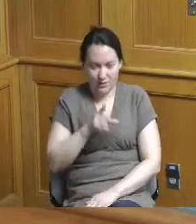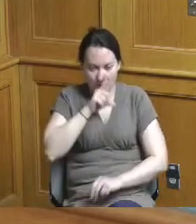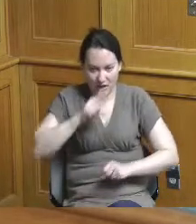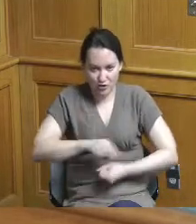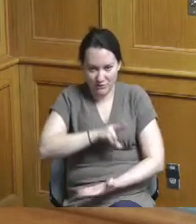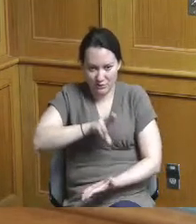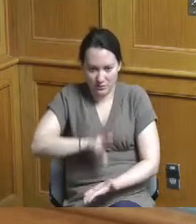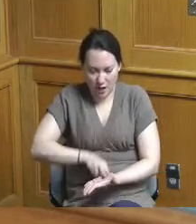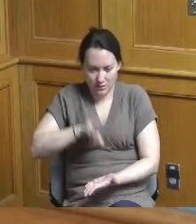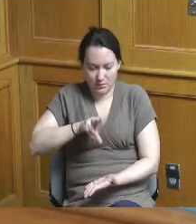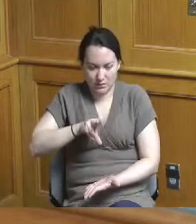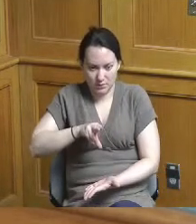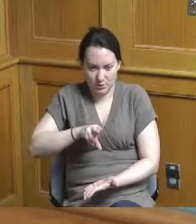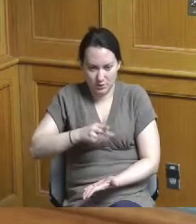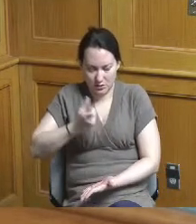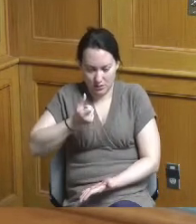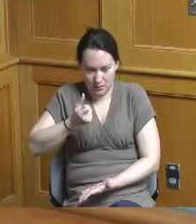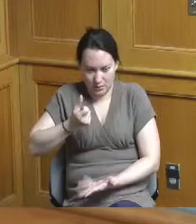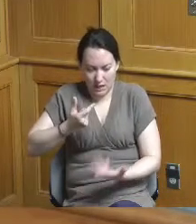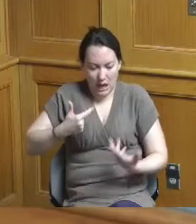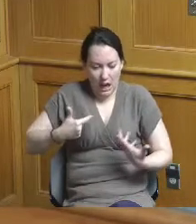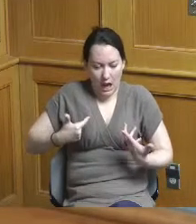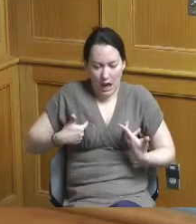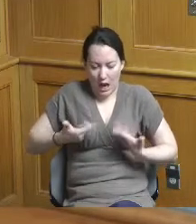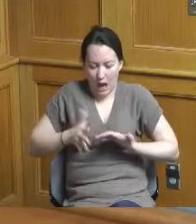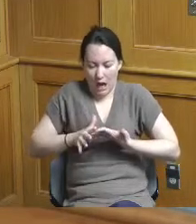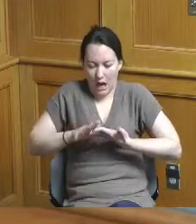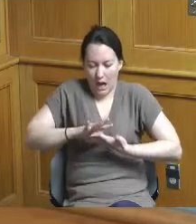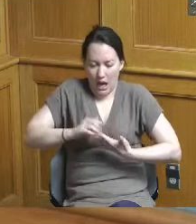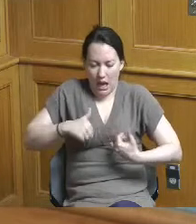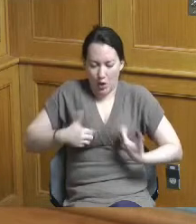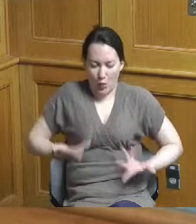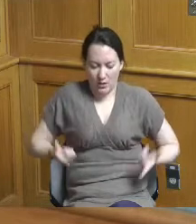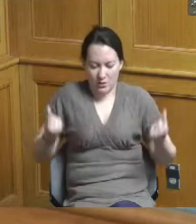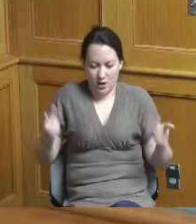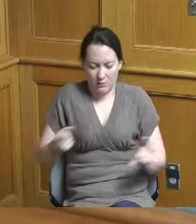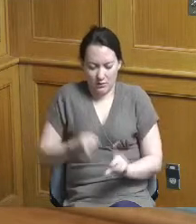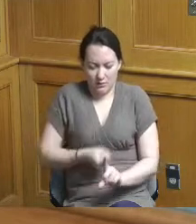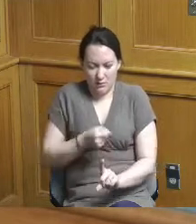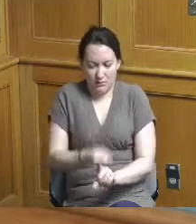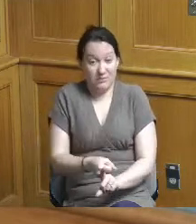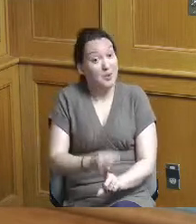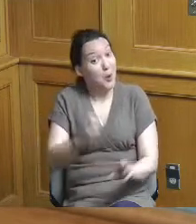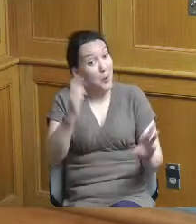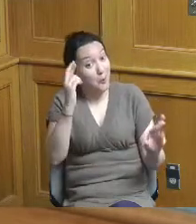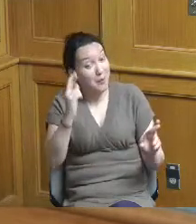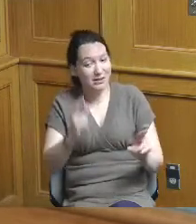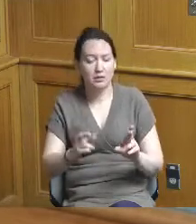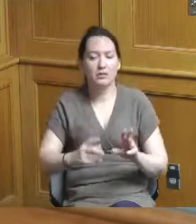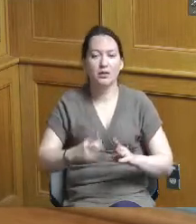and I just don't want that to happen so I hope at the table these questions because I can't